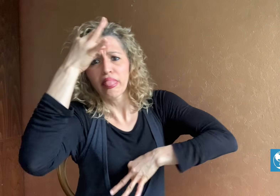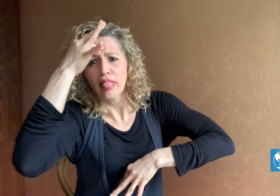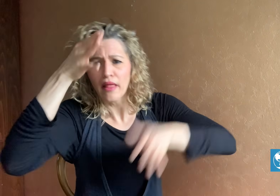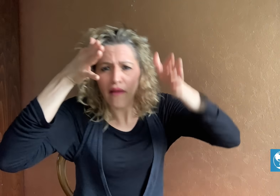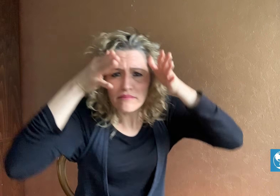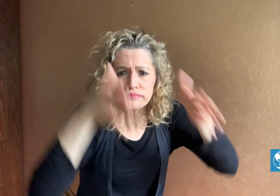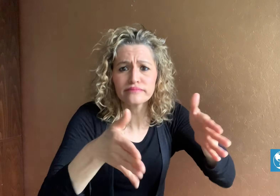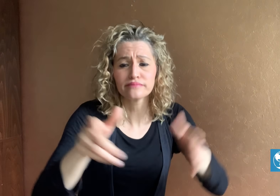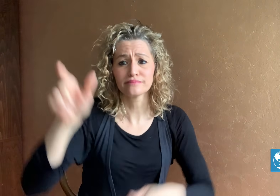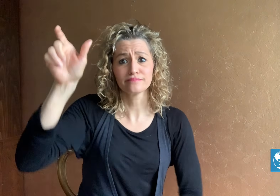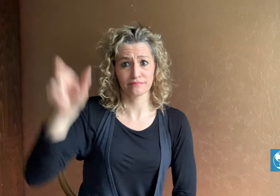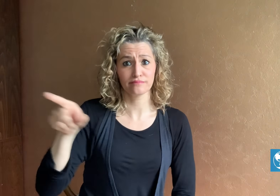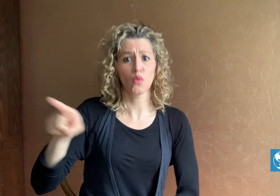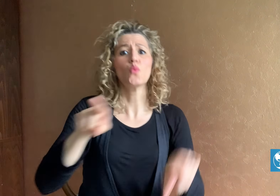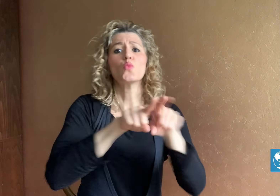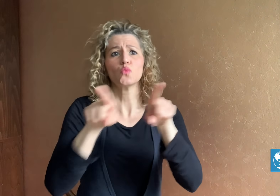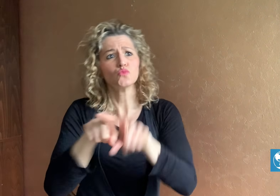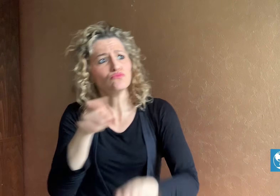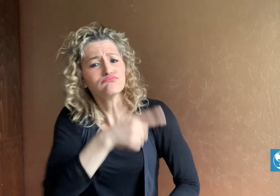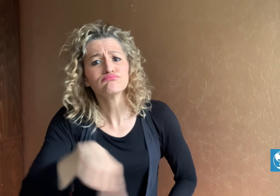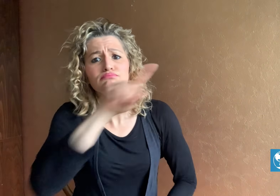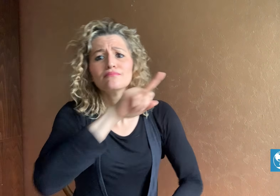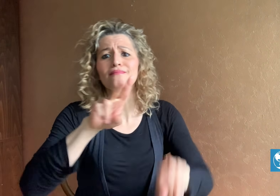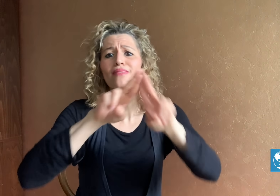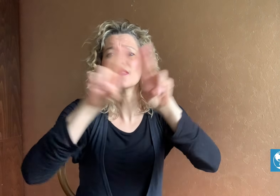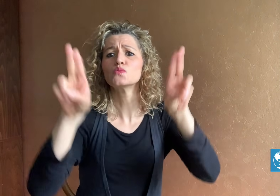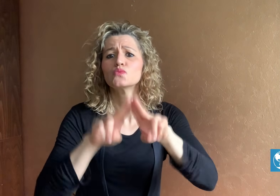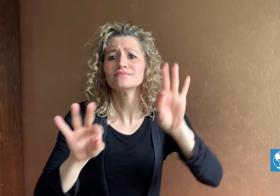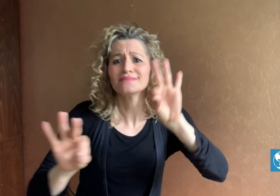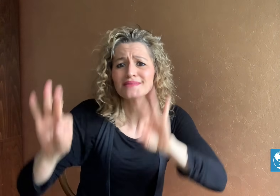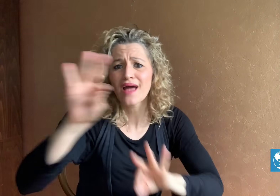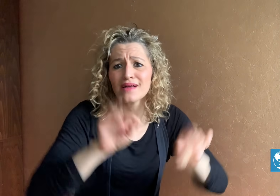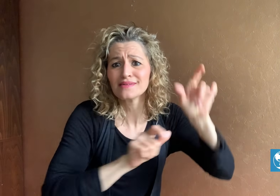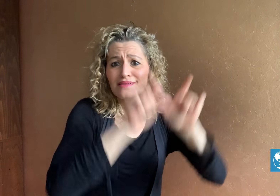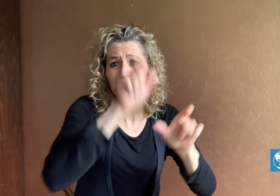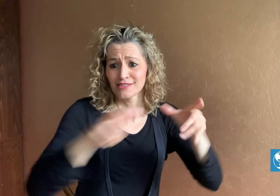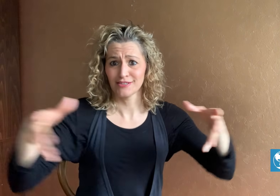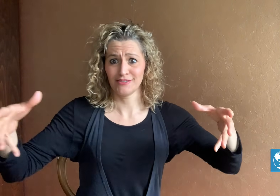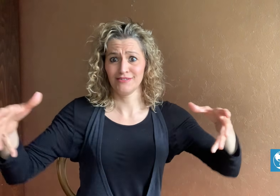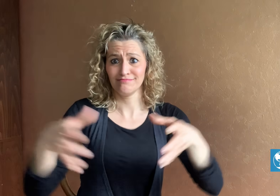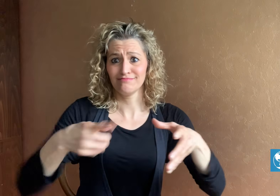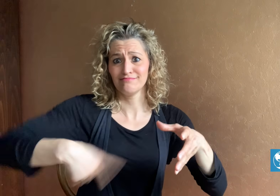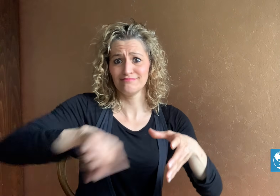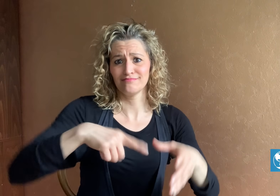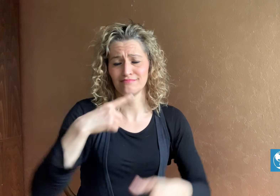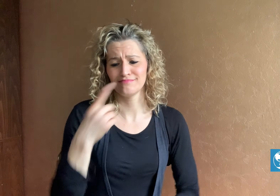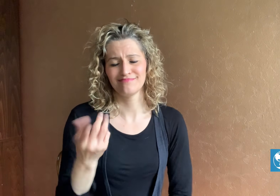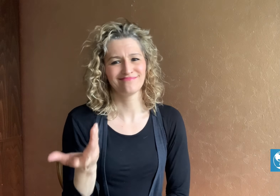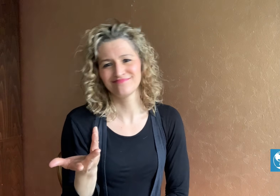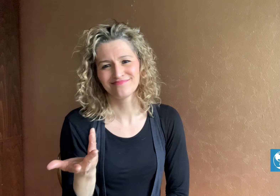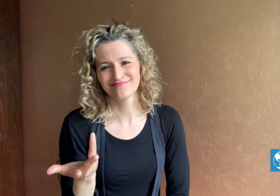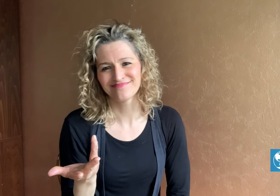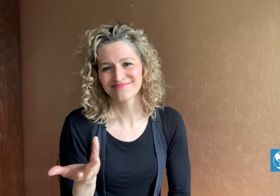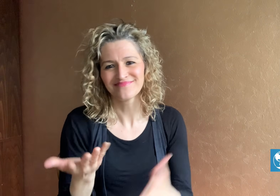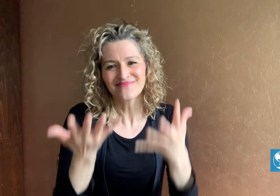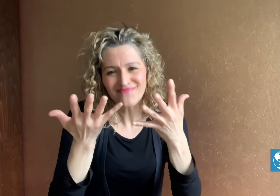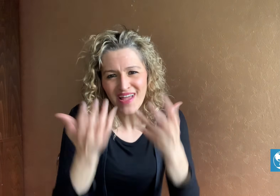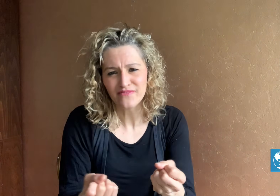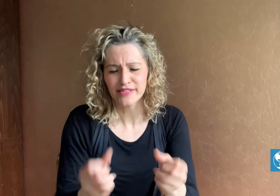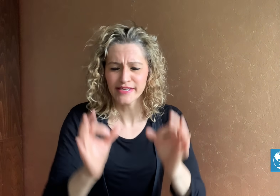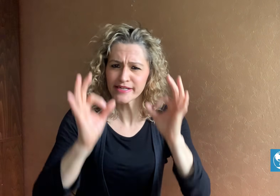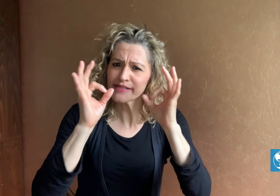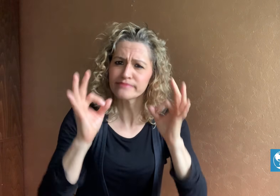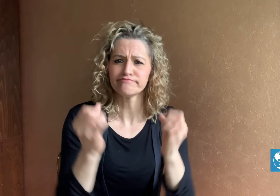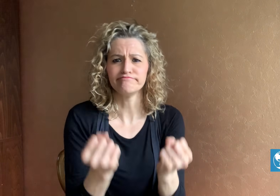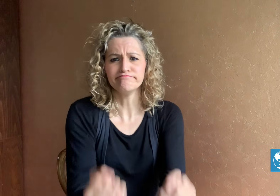and other international scientists said that there were